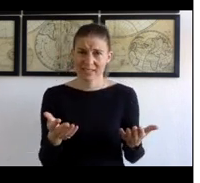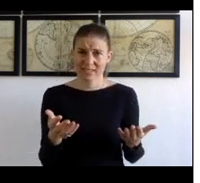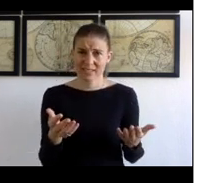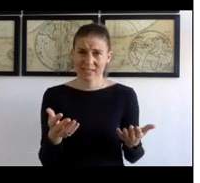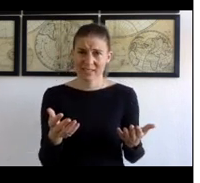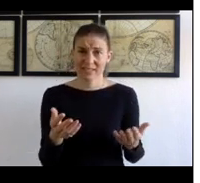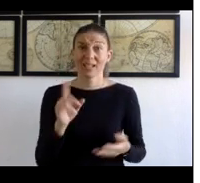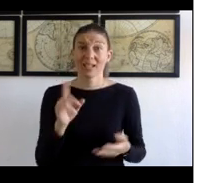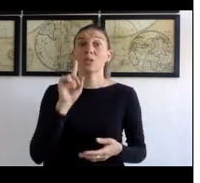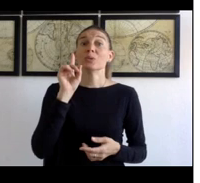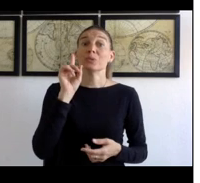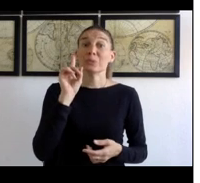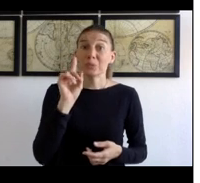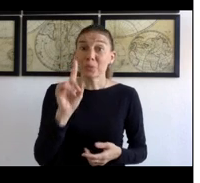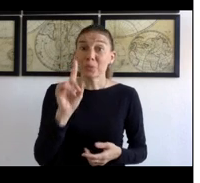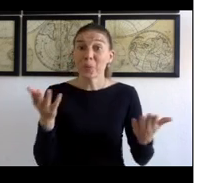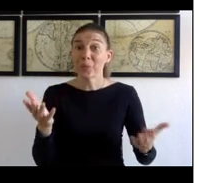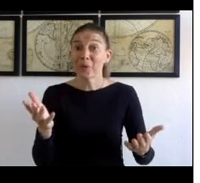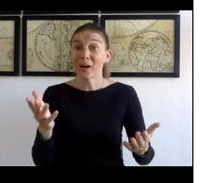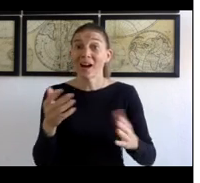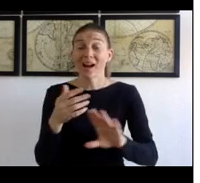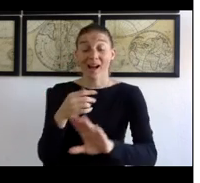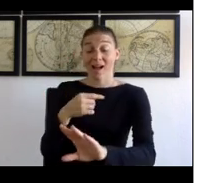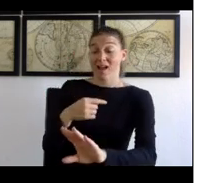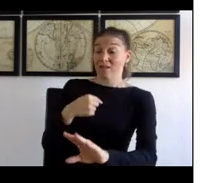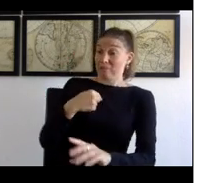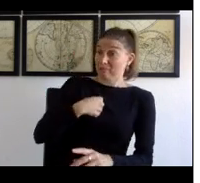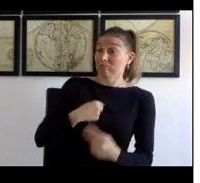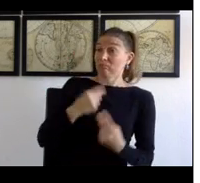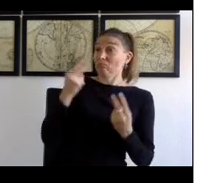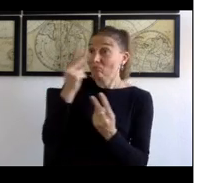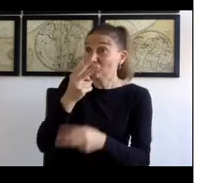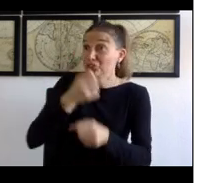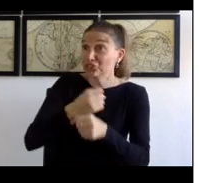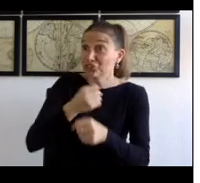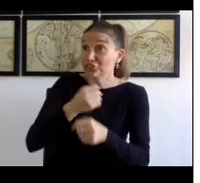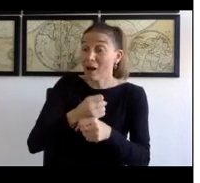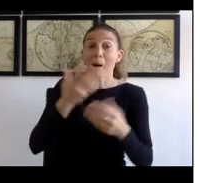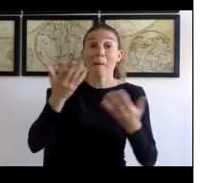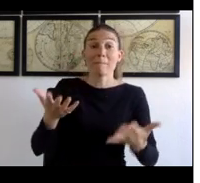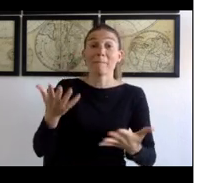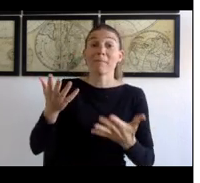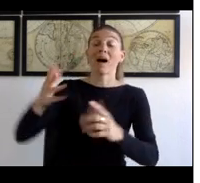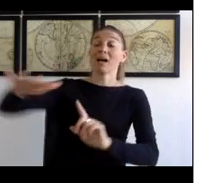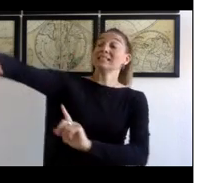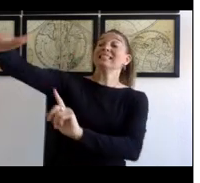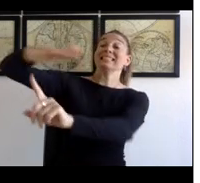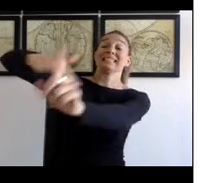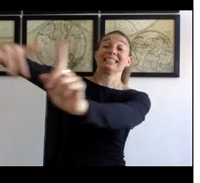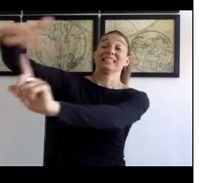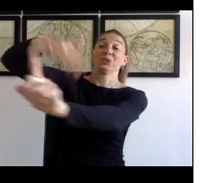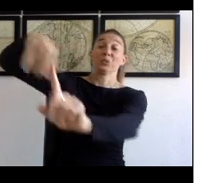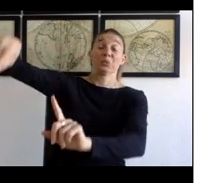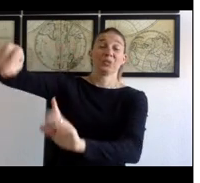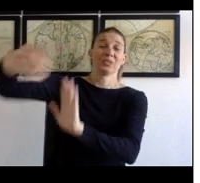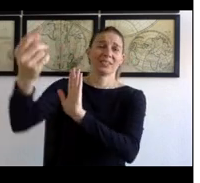I mean even before finding one given the stigma and discrimination